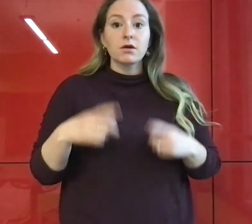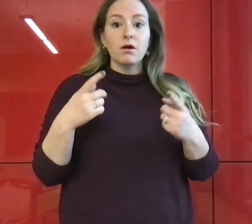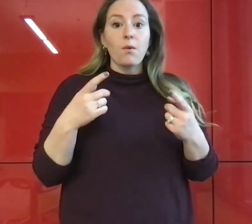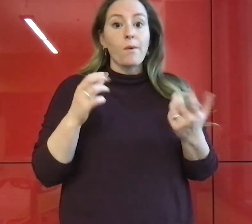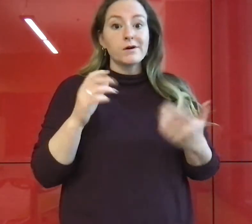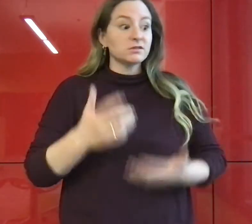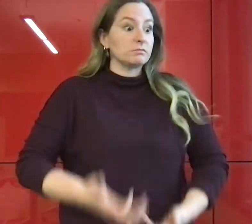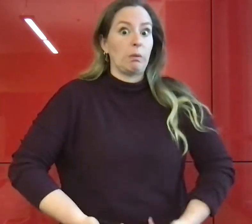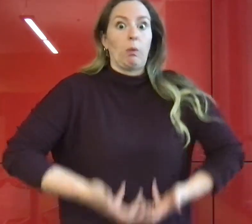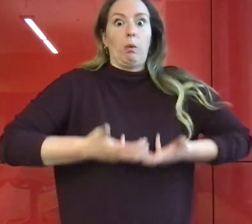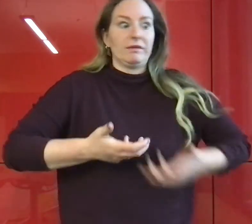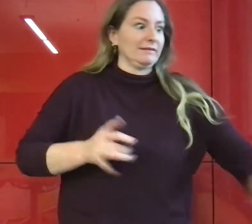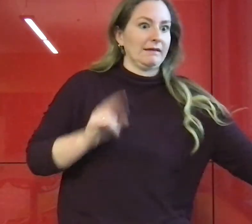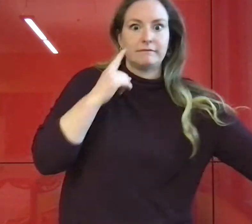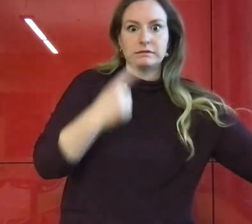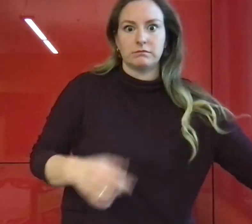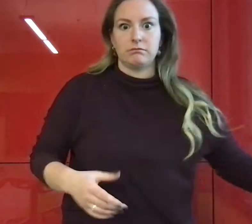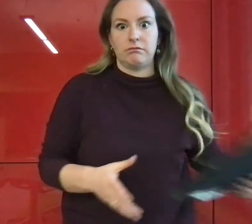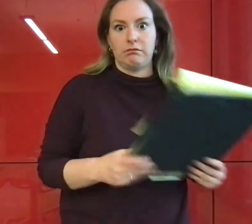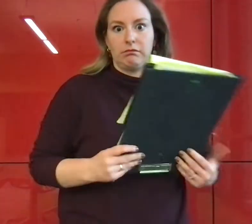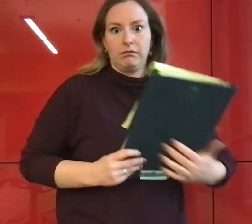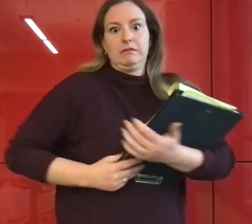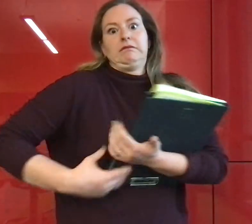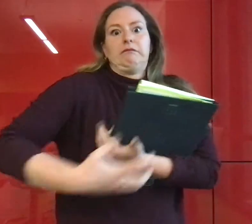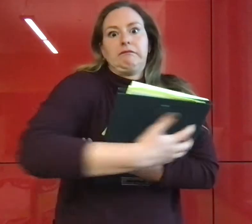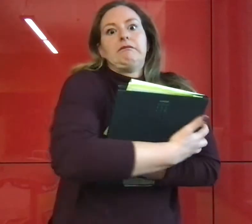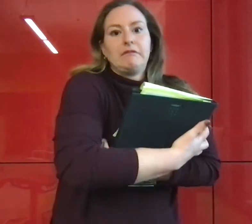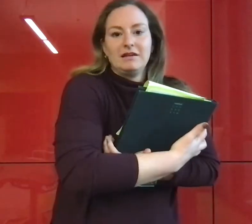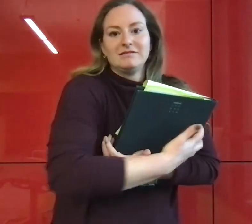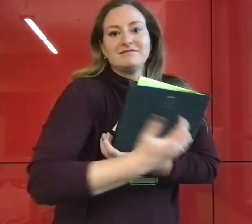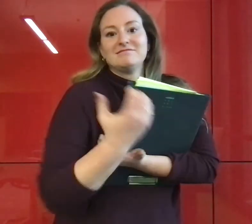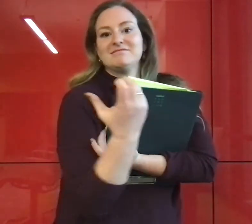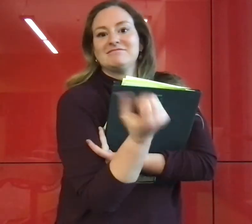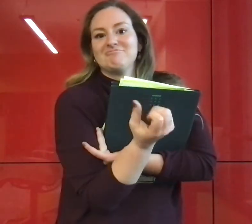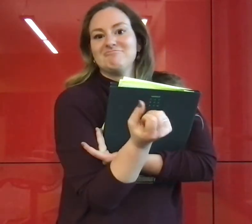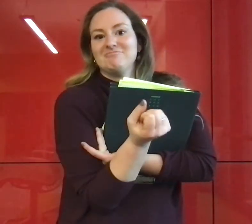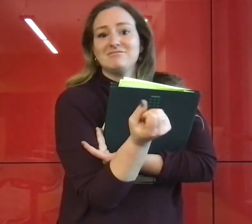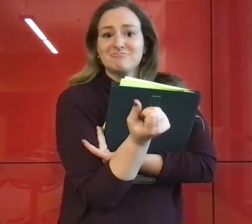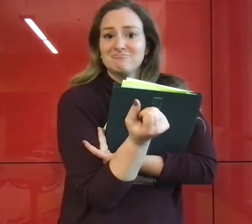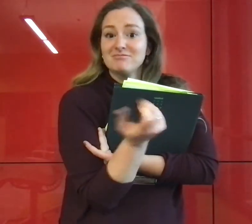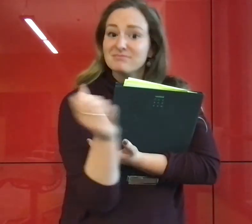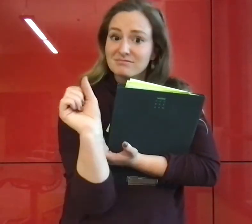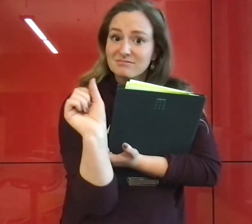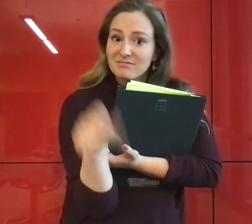Or holding books, like this one, while signing. This is acceptable when to sign with one hand.